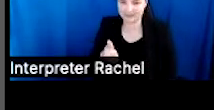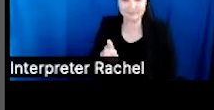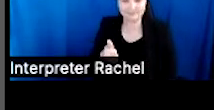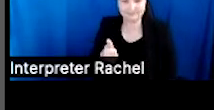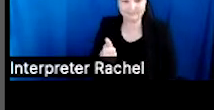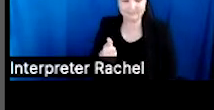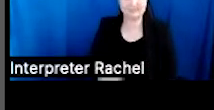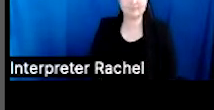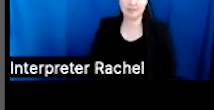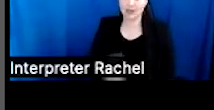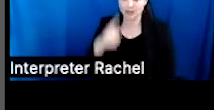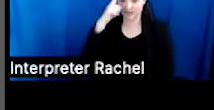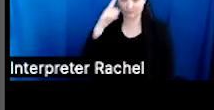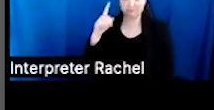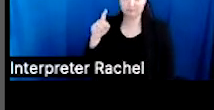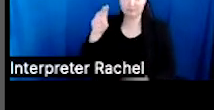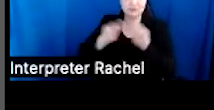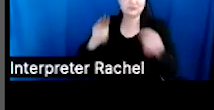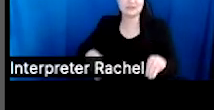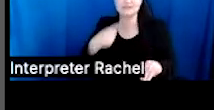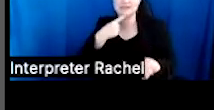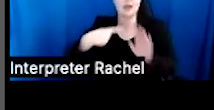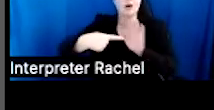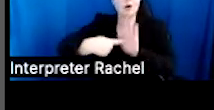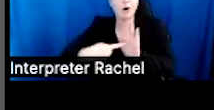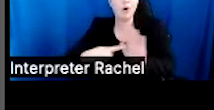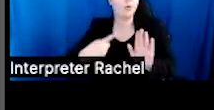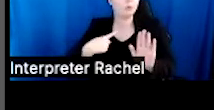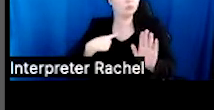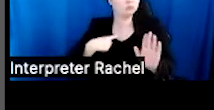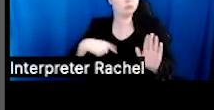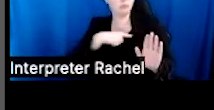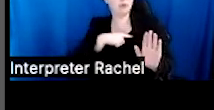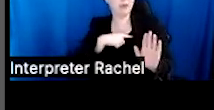or what they say they're doing and how they're actually functioning internally at the level of